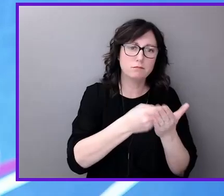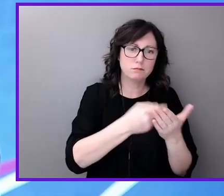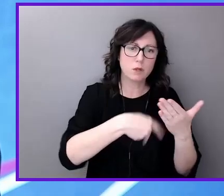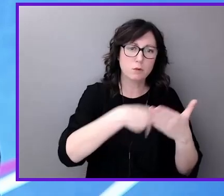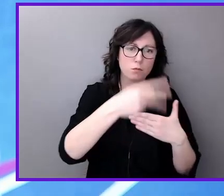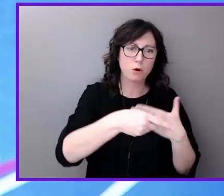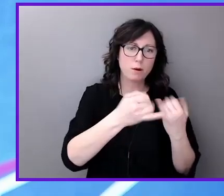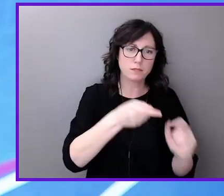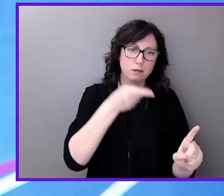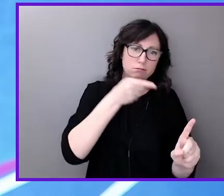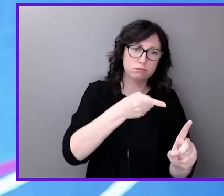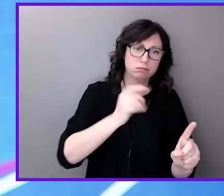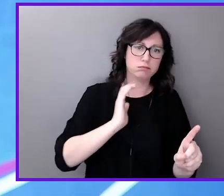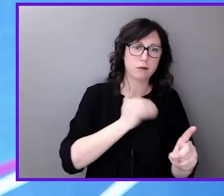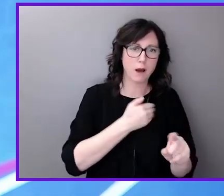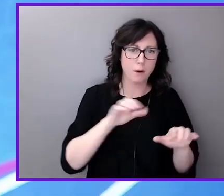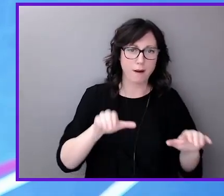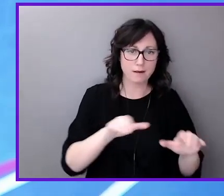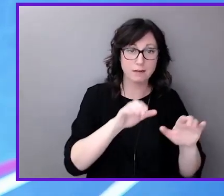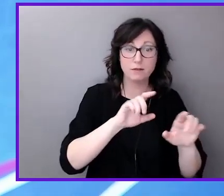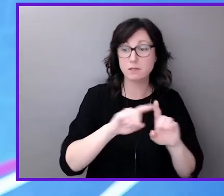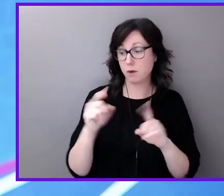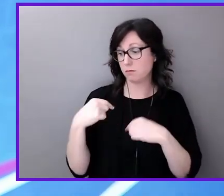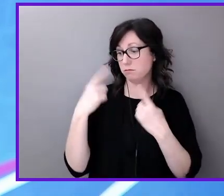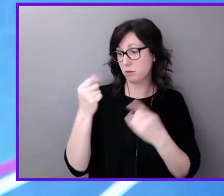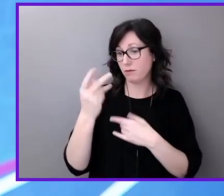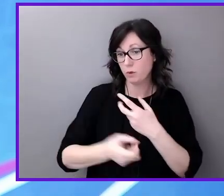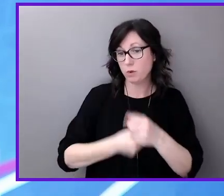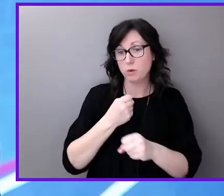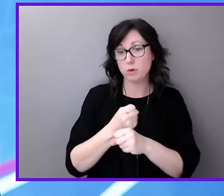But over the last few years, we have managed to develop other aspects of our